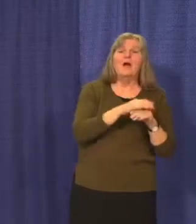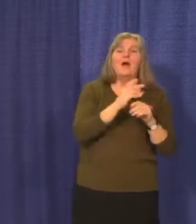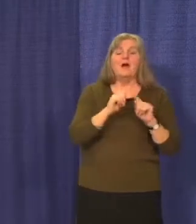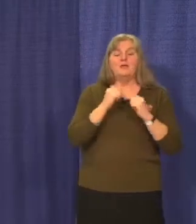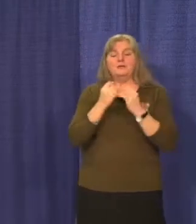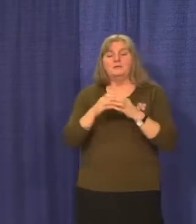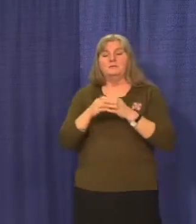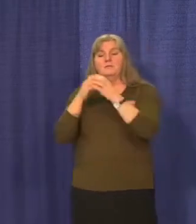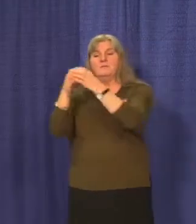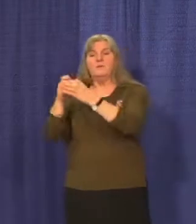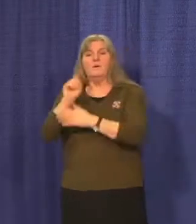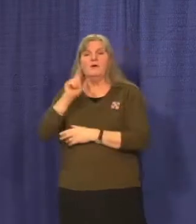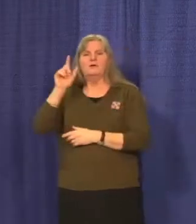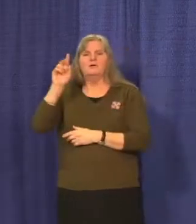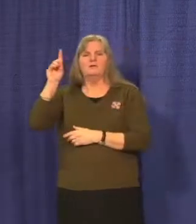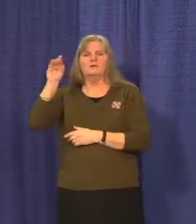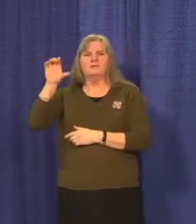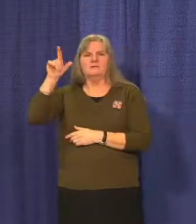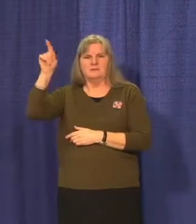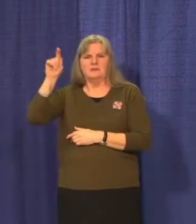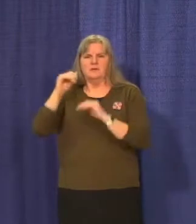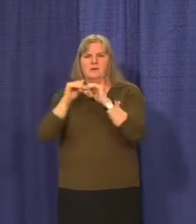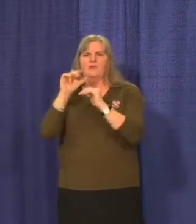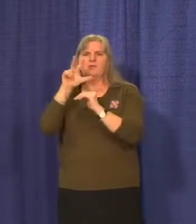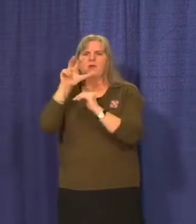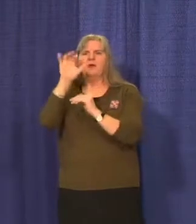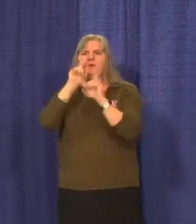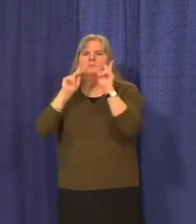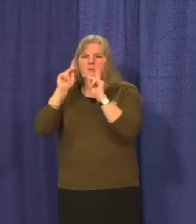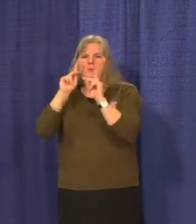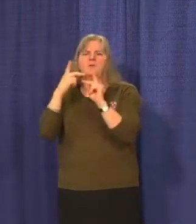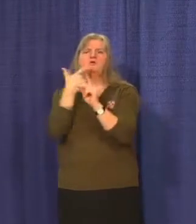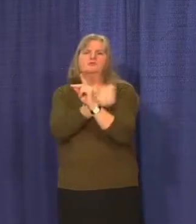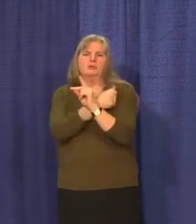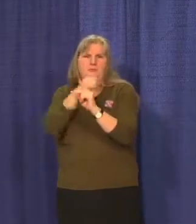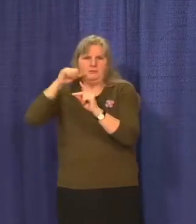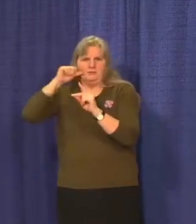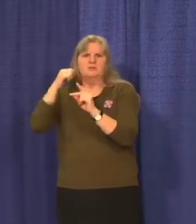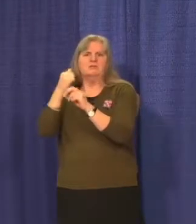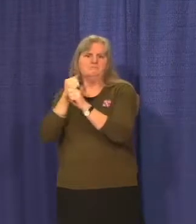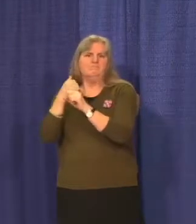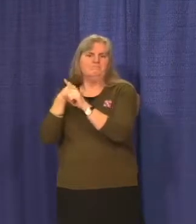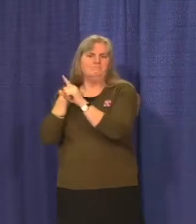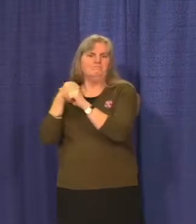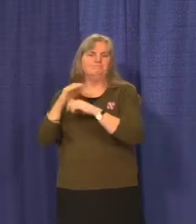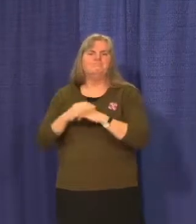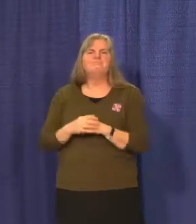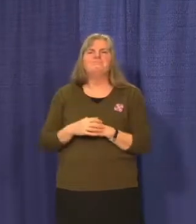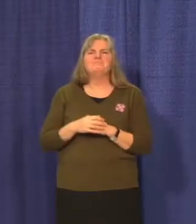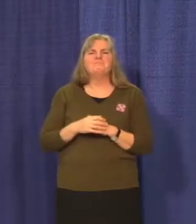Our other mobile team is in Dawson City this week. More than 300 citizens got their shots yesterday.